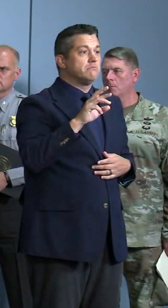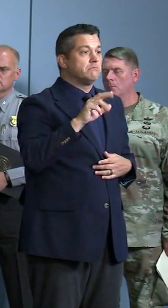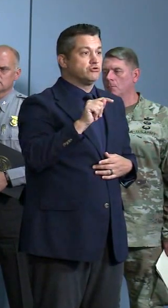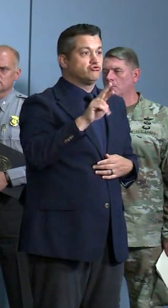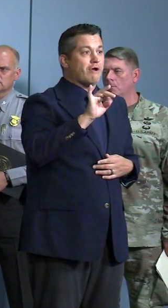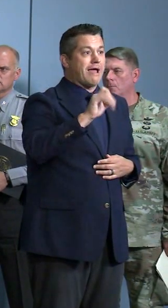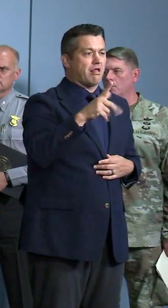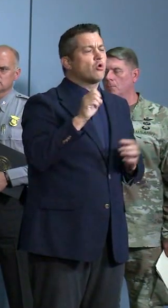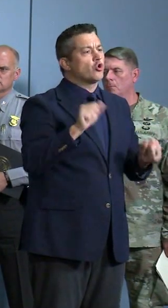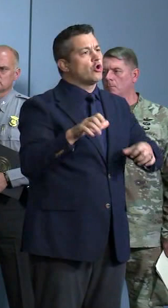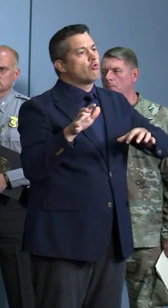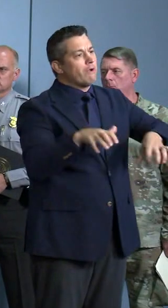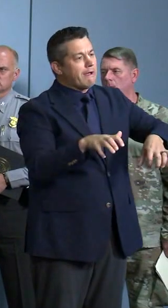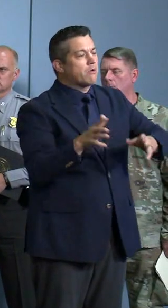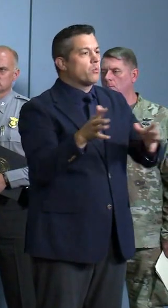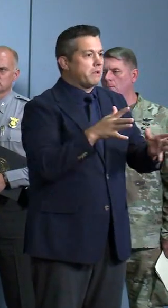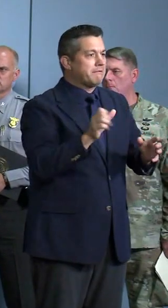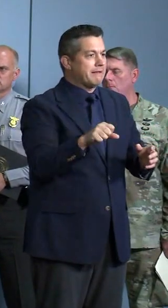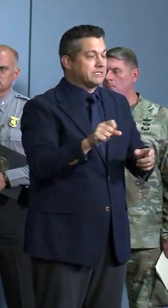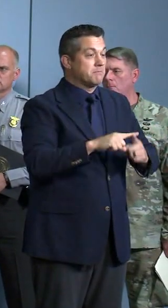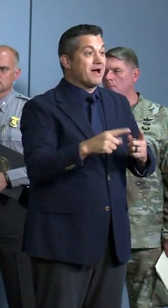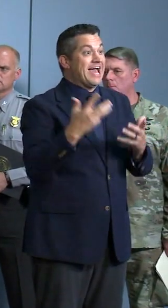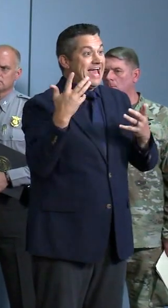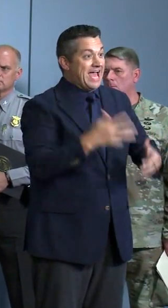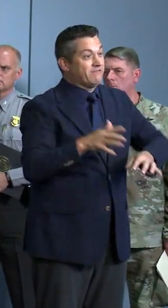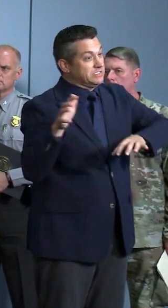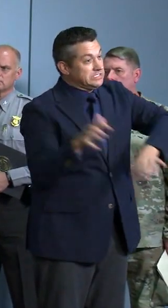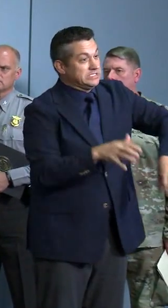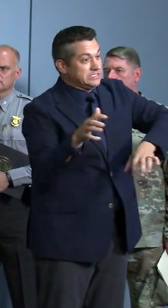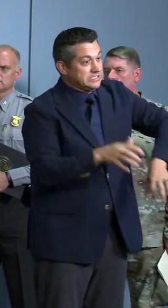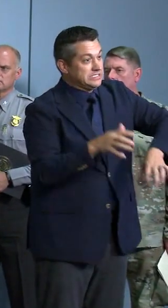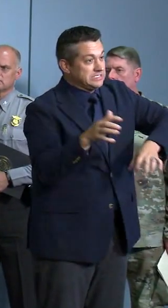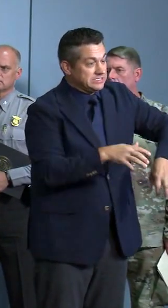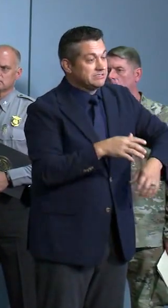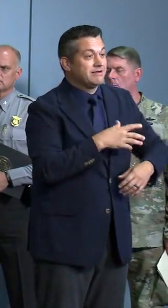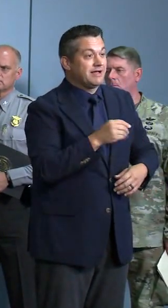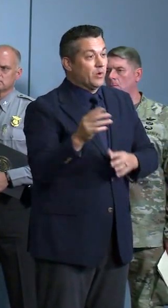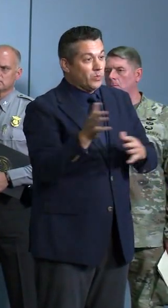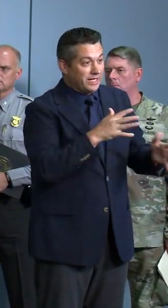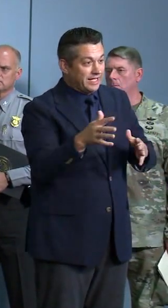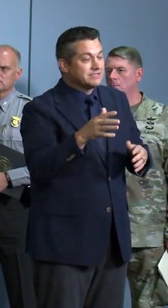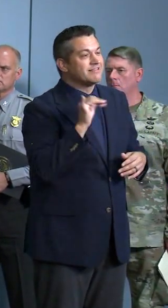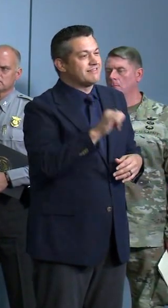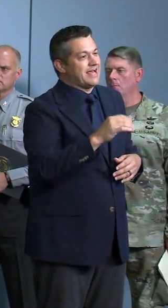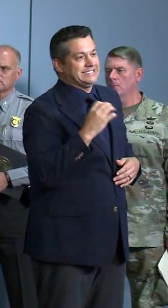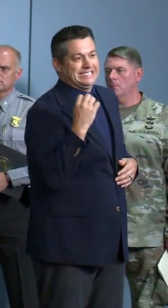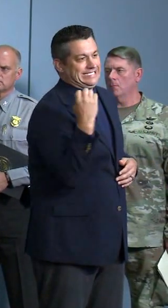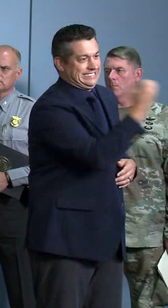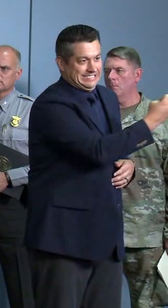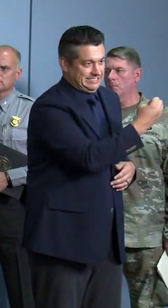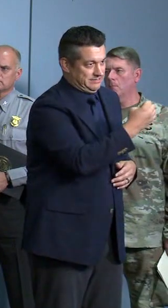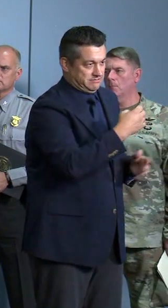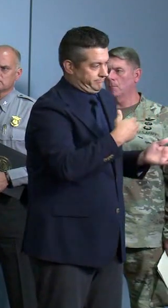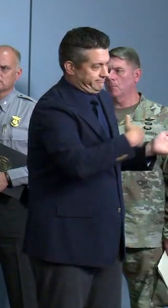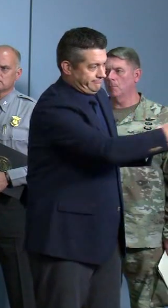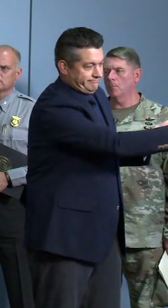. But we think most of the storm , most of the heavier rains will